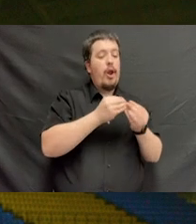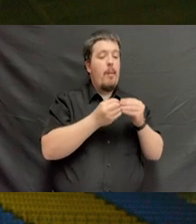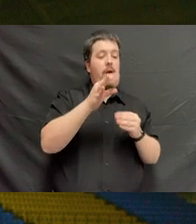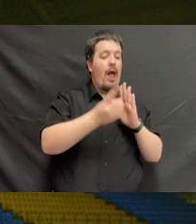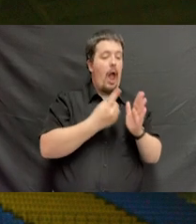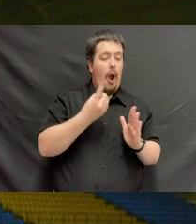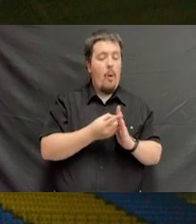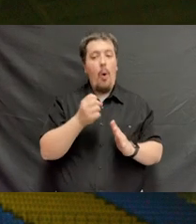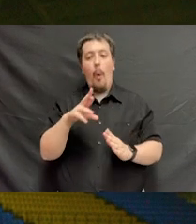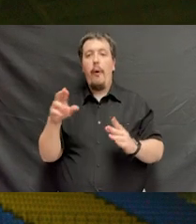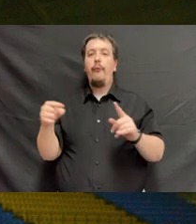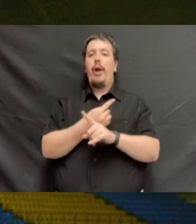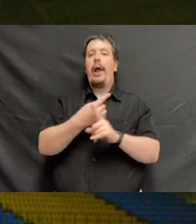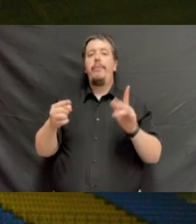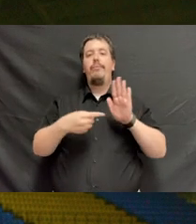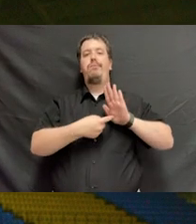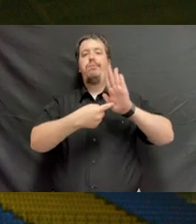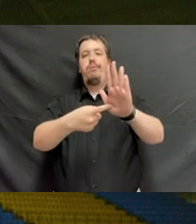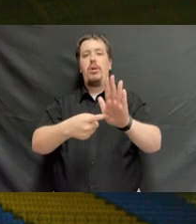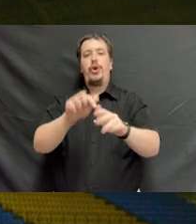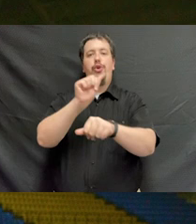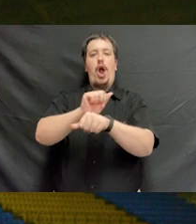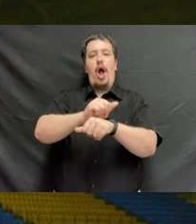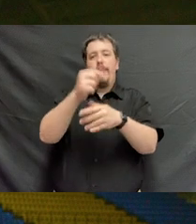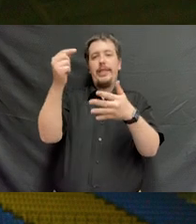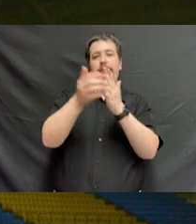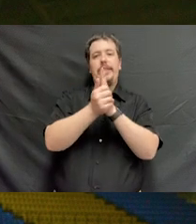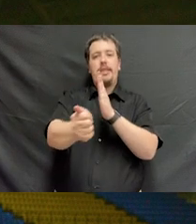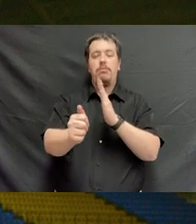It's not a random reflection of job-related skills.